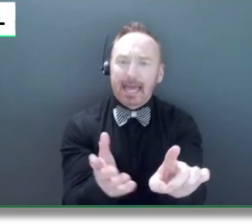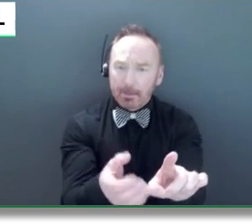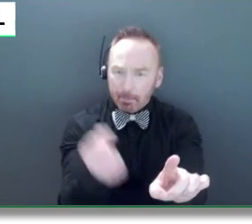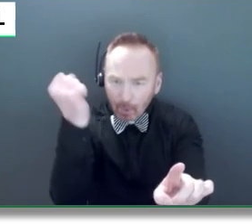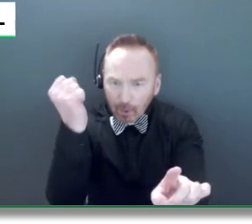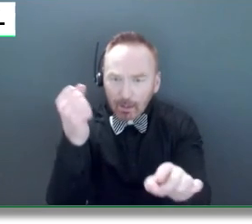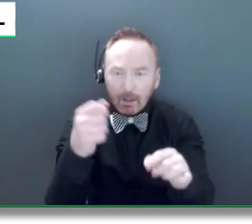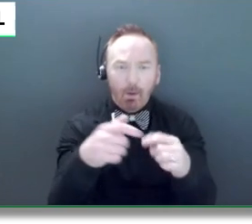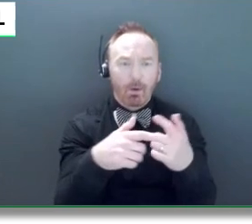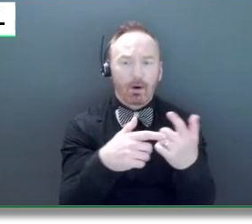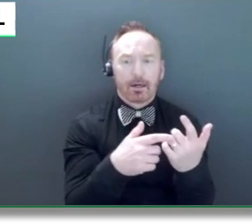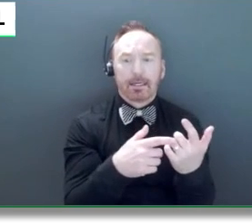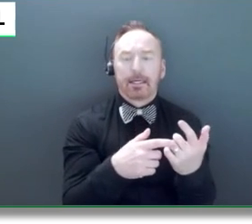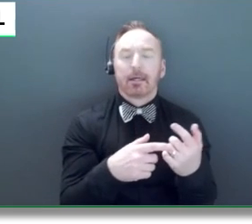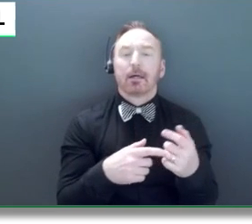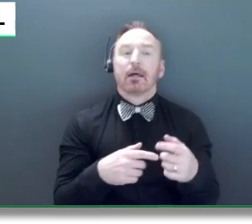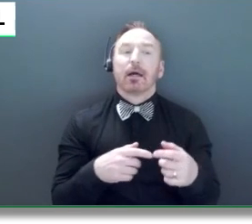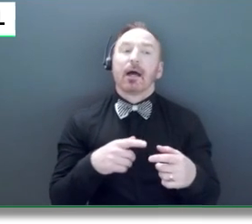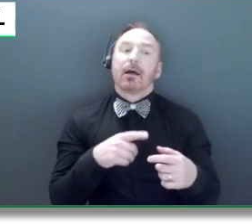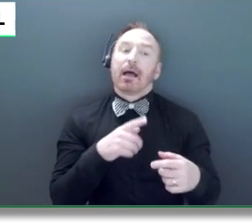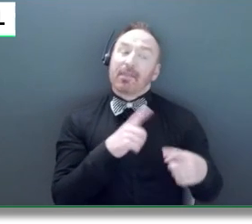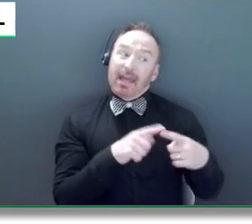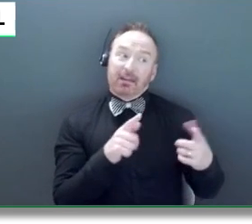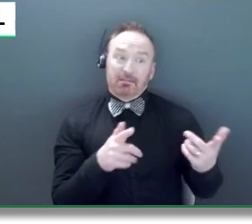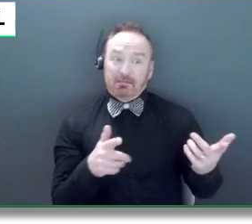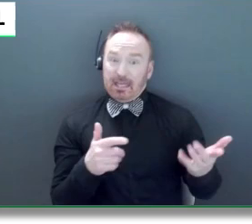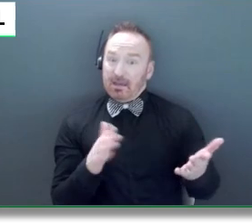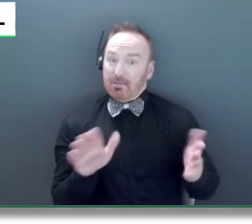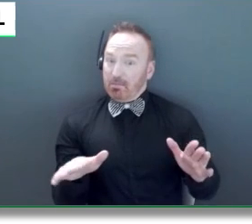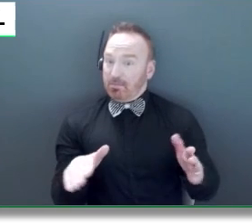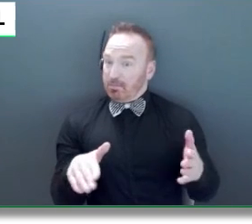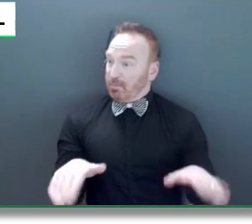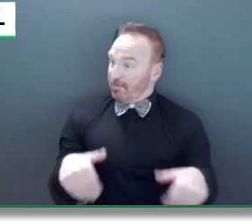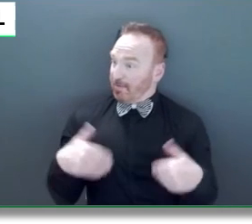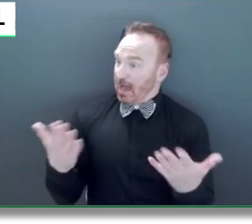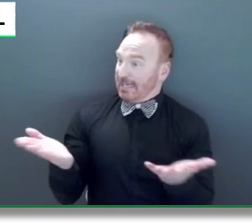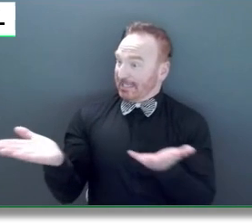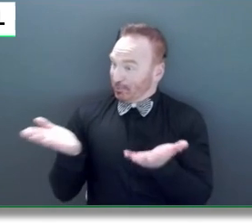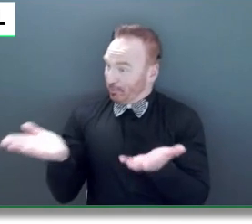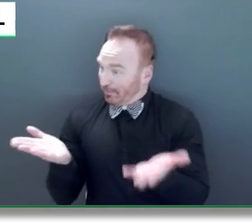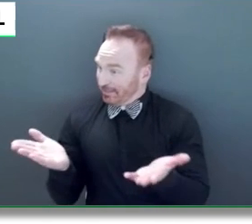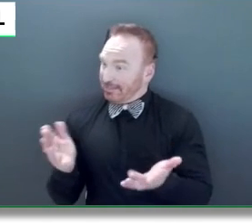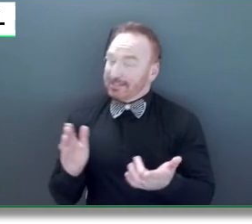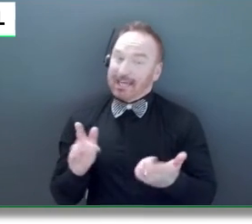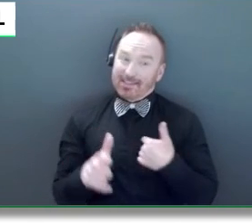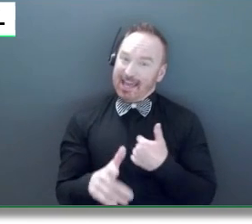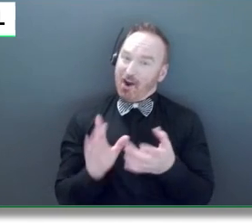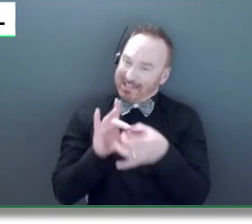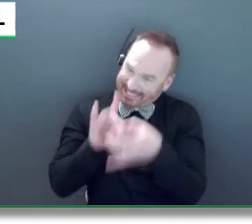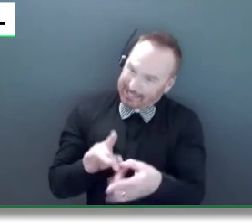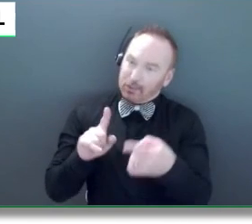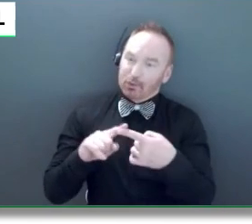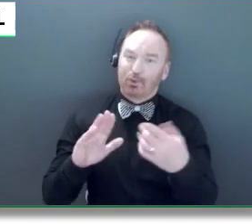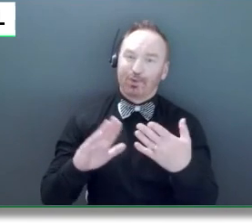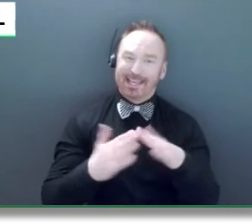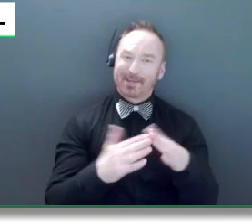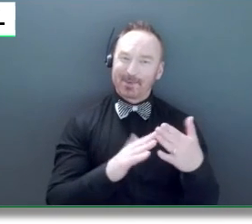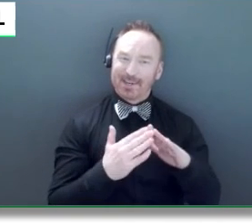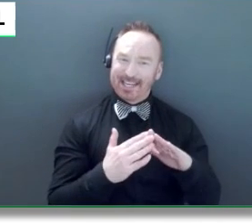provide a service back to their community. So that they can grow that greater sense of community through the park system and through the natural